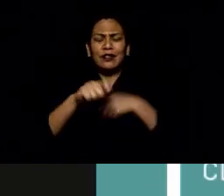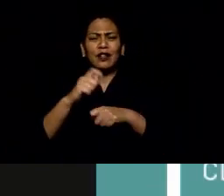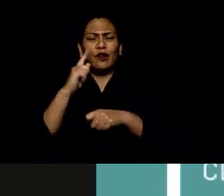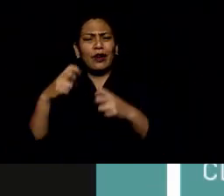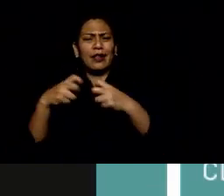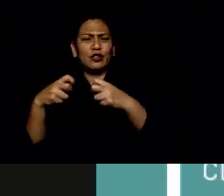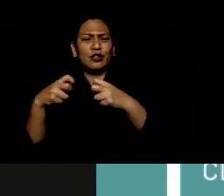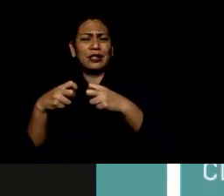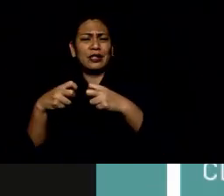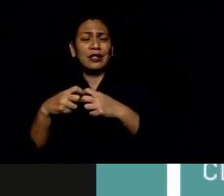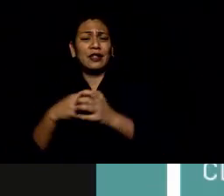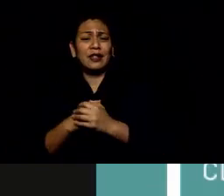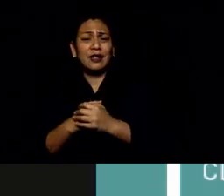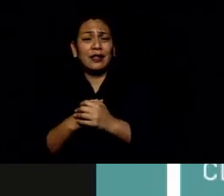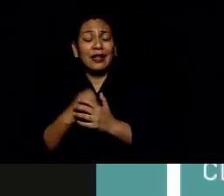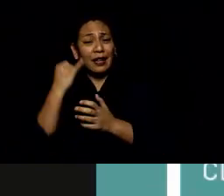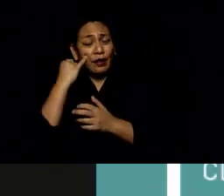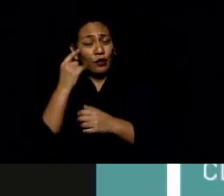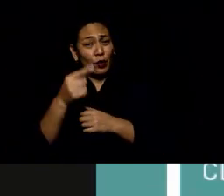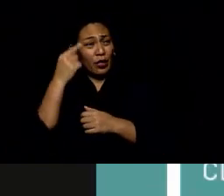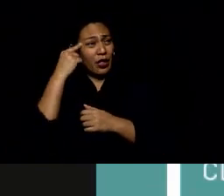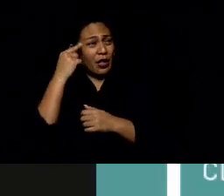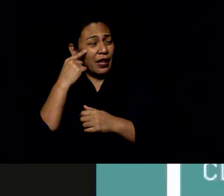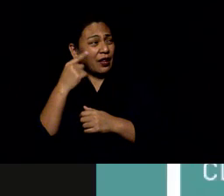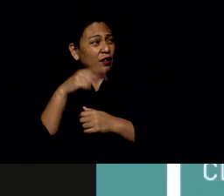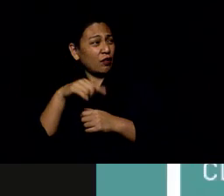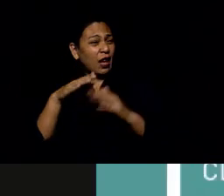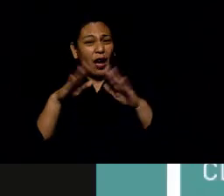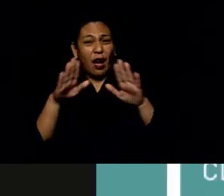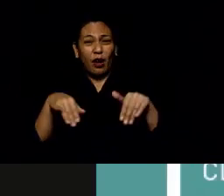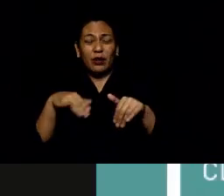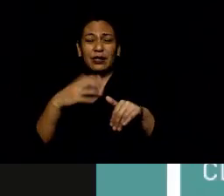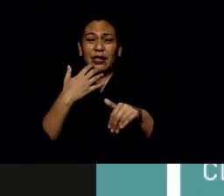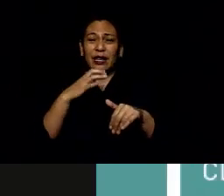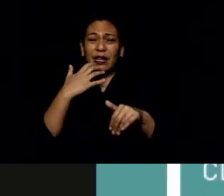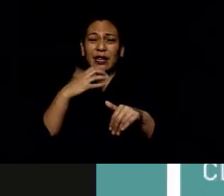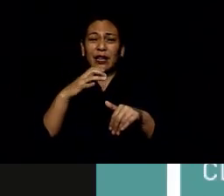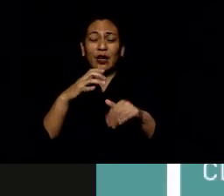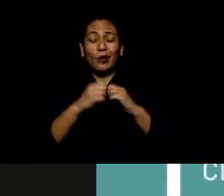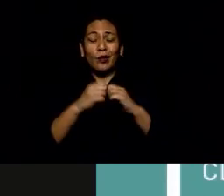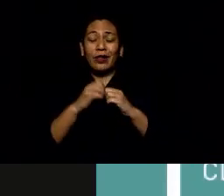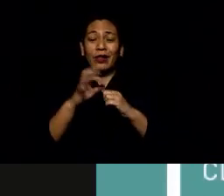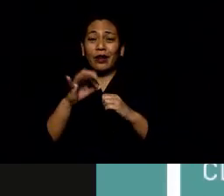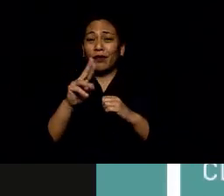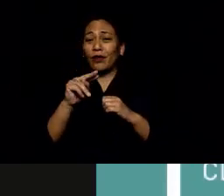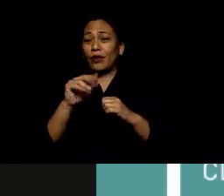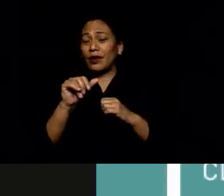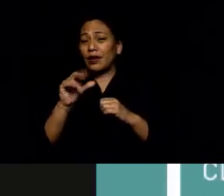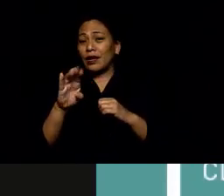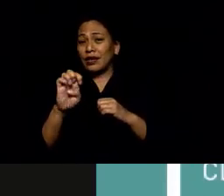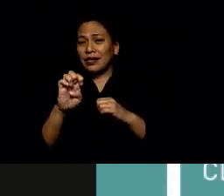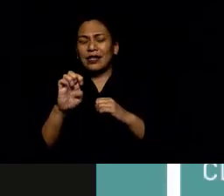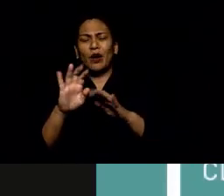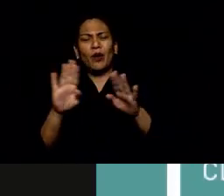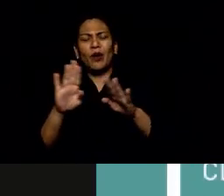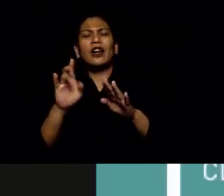So if you think your house is heated with a heat pump, sorry a furnace. Now it needs to be heated with a heat pump.